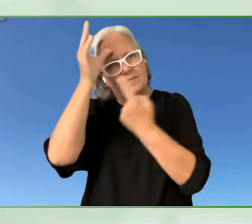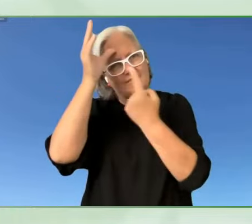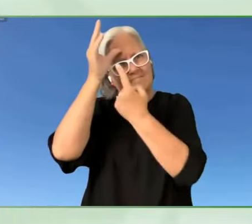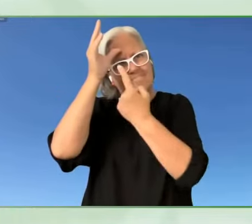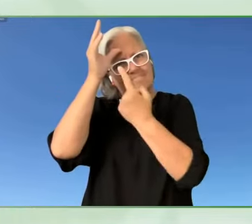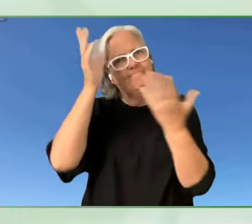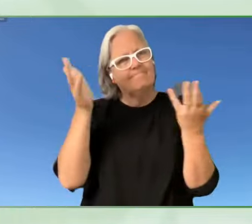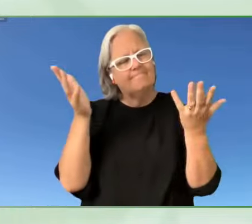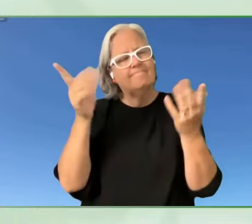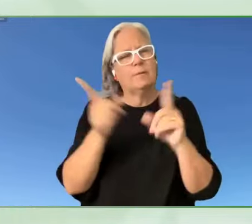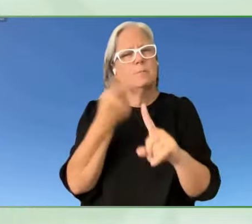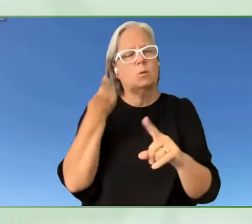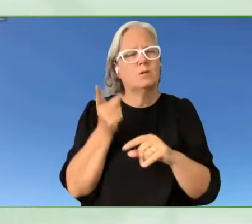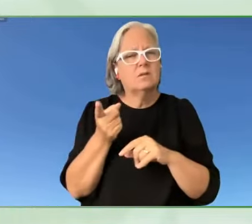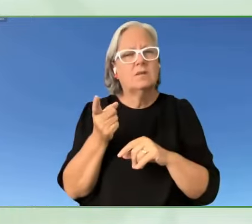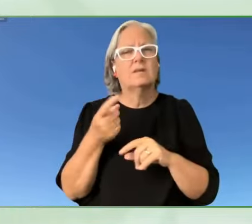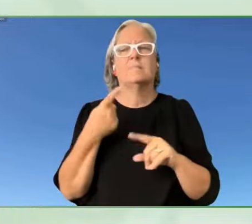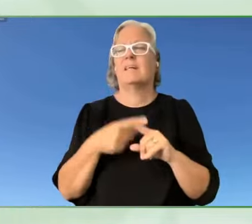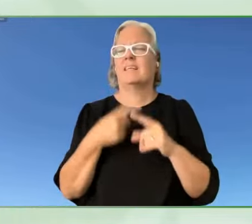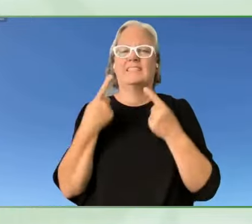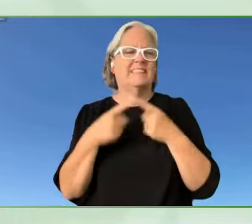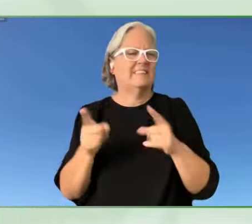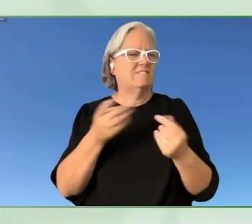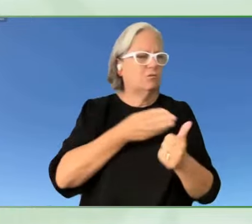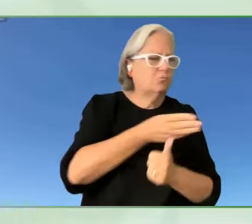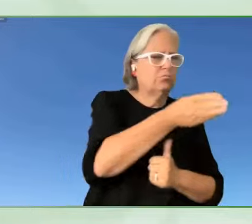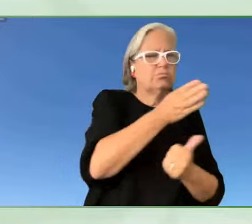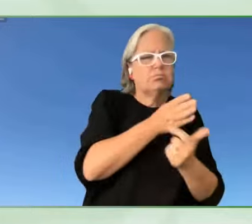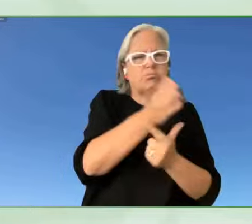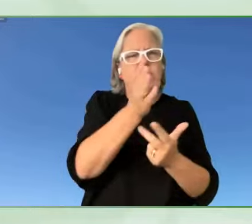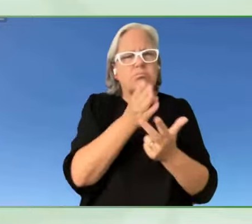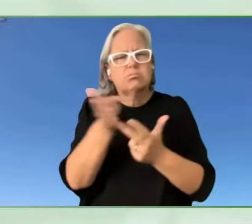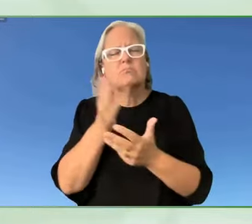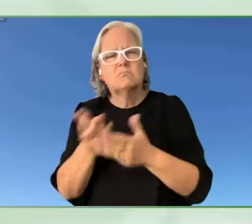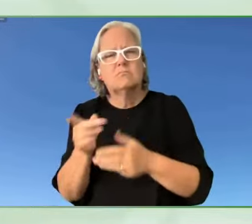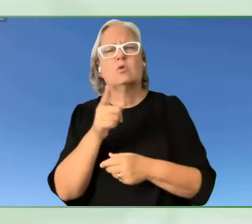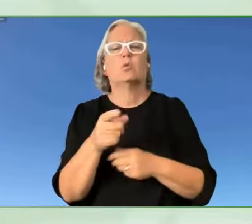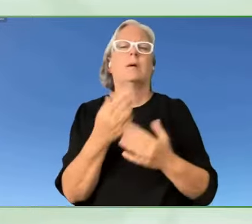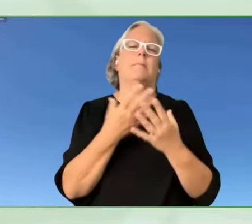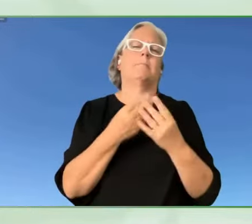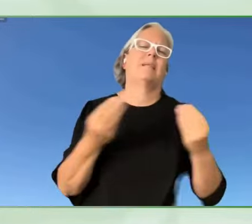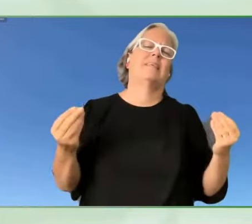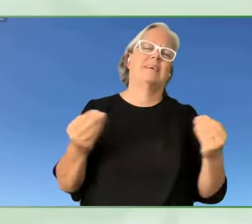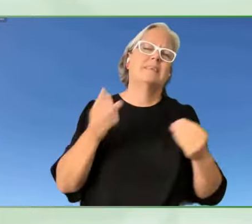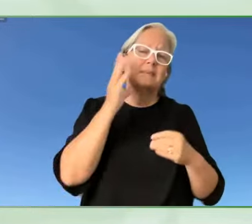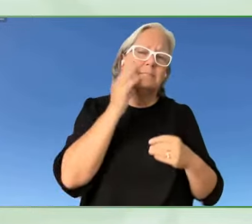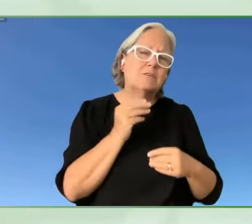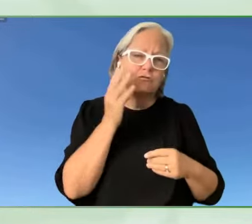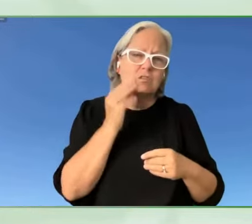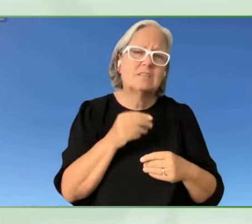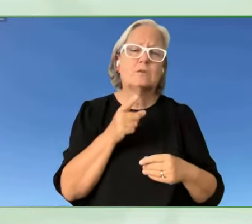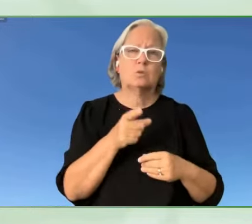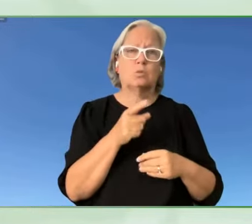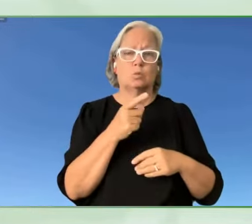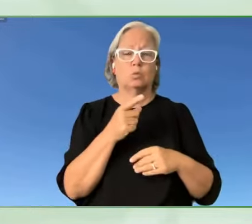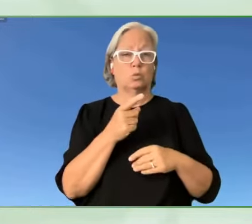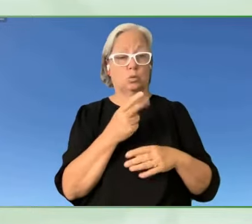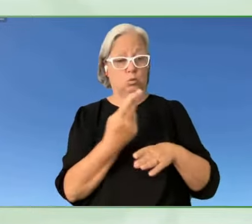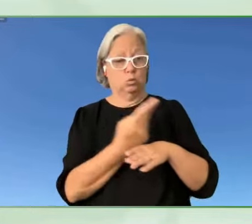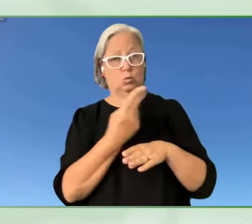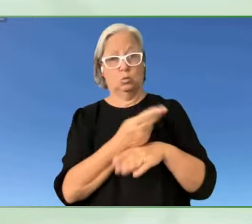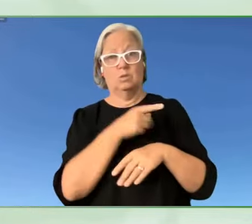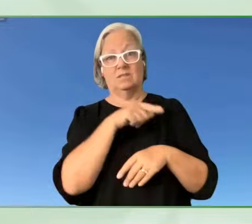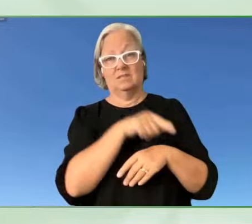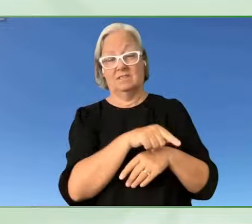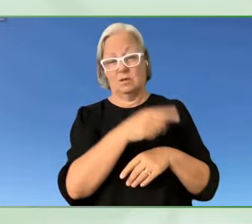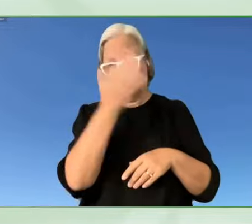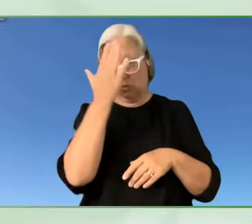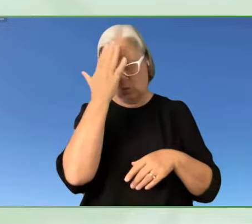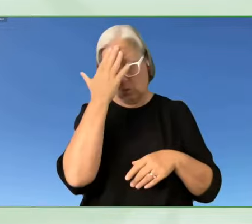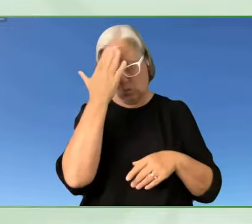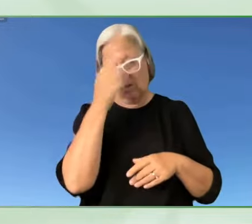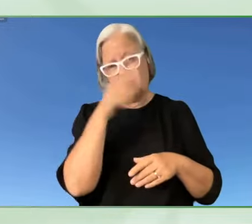Justice will come much later, but that is what we are truly looking at.